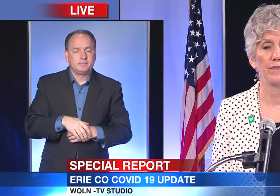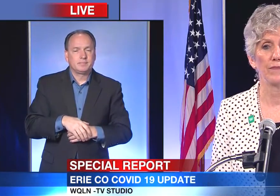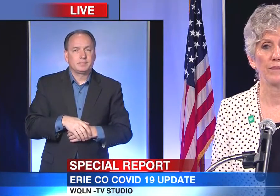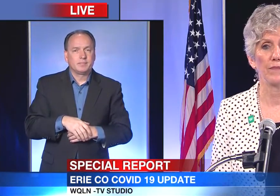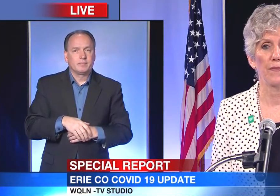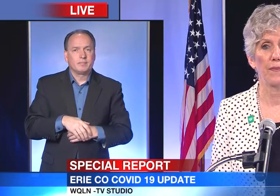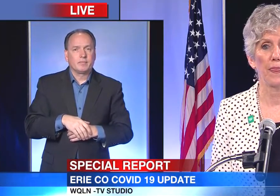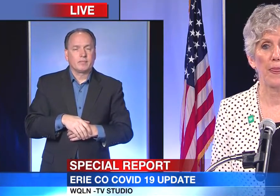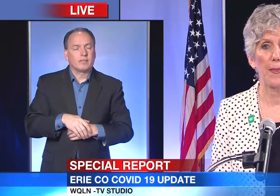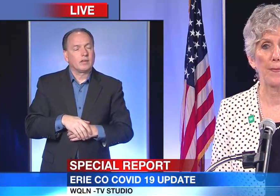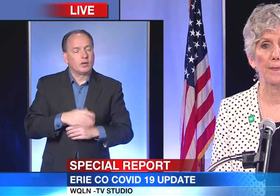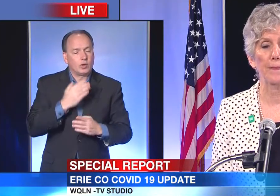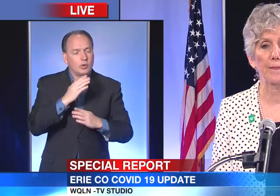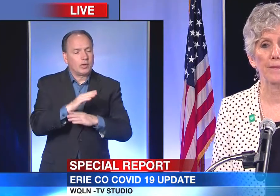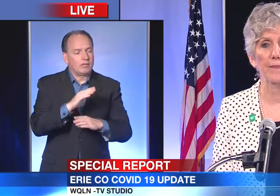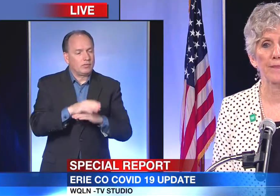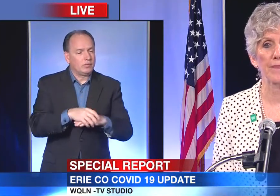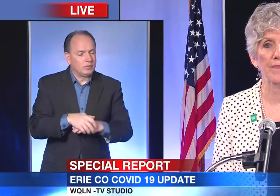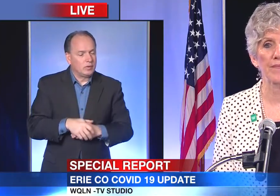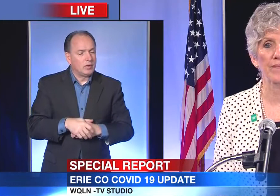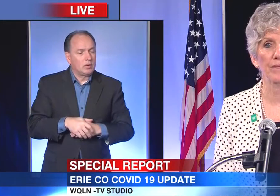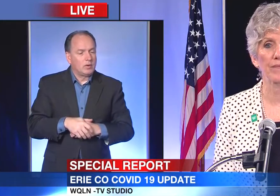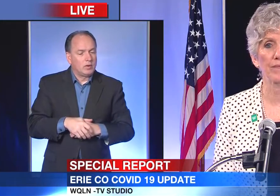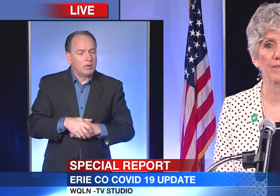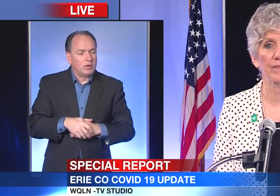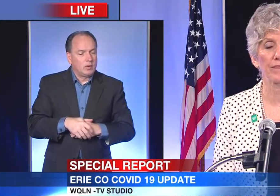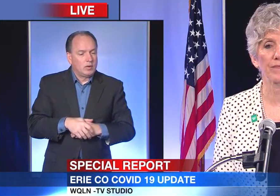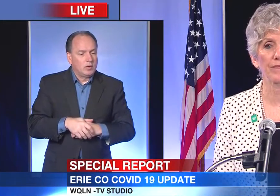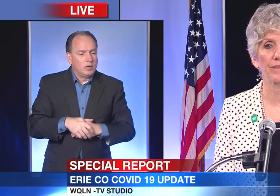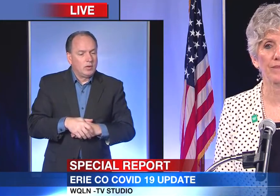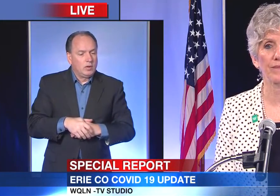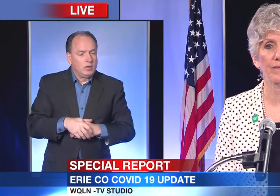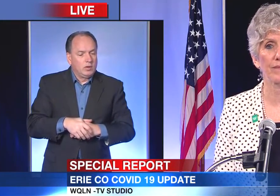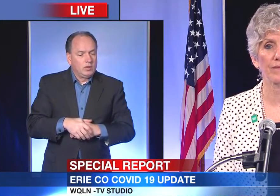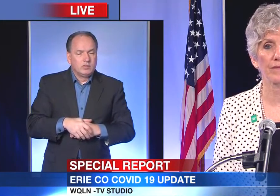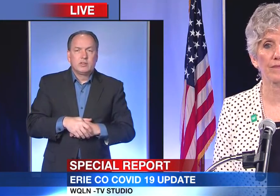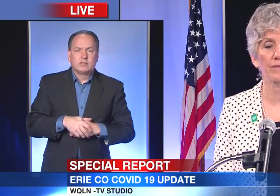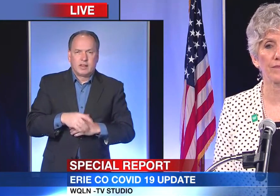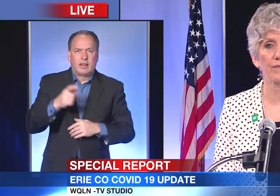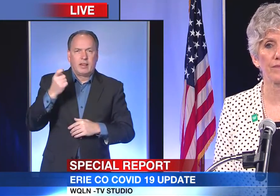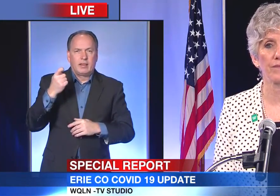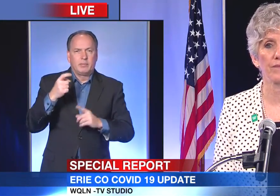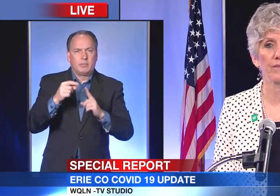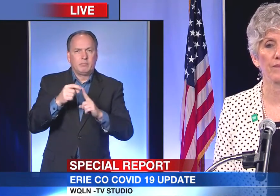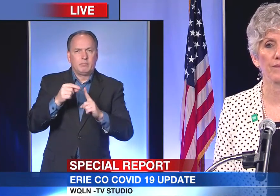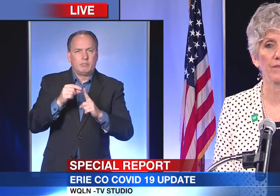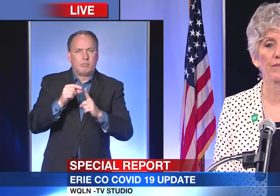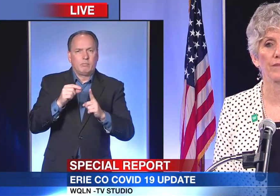FOR THOSE WHO CANNOT OPEN. TALK ERIE? YES, GOOD AFTERNOON, KATHY.